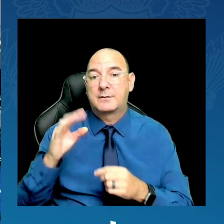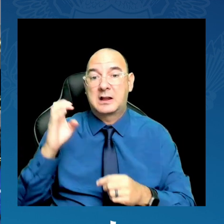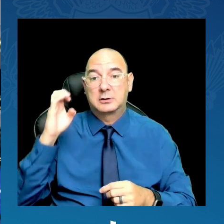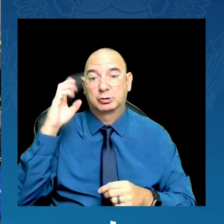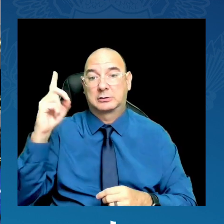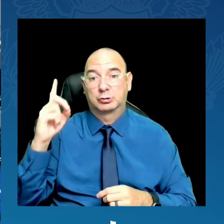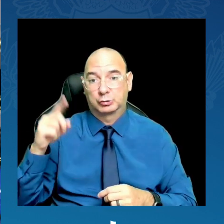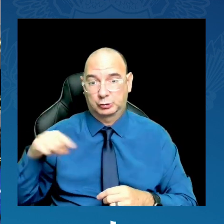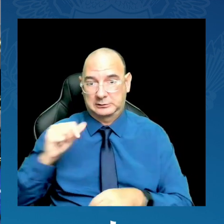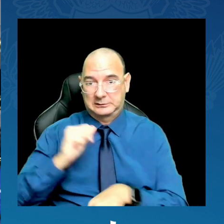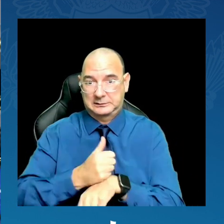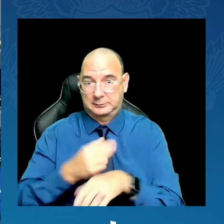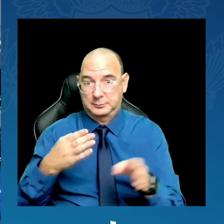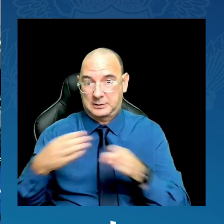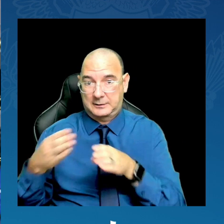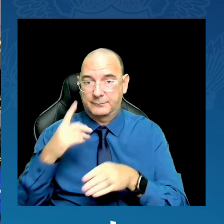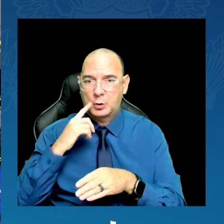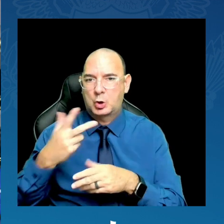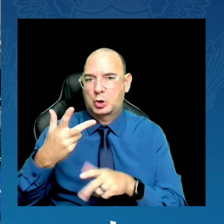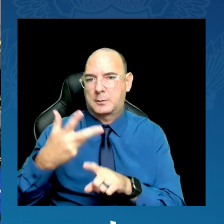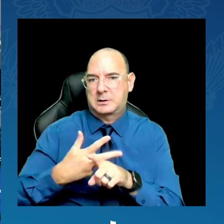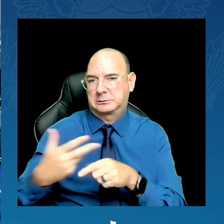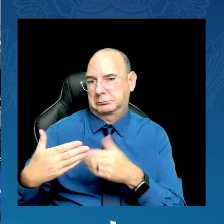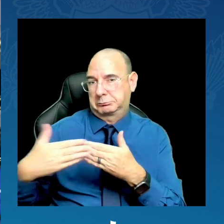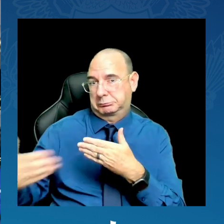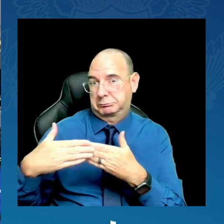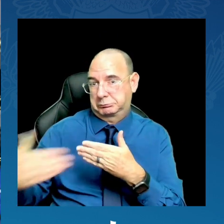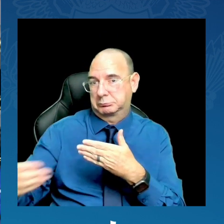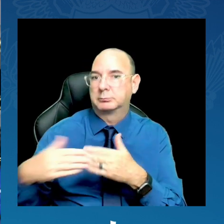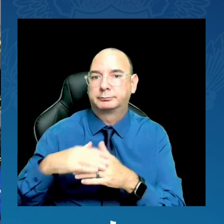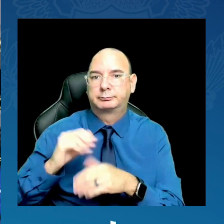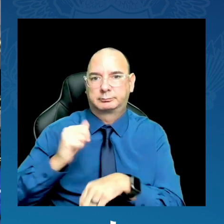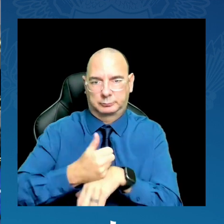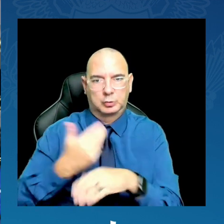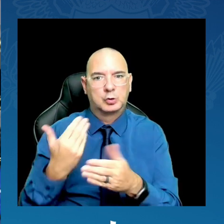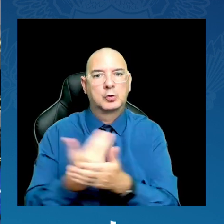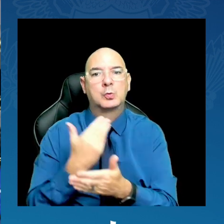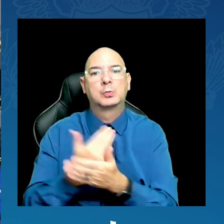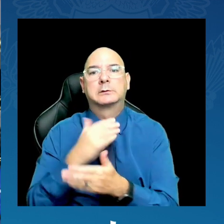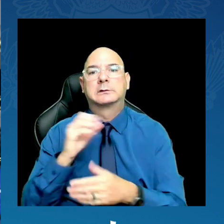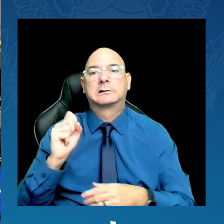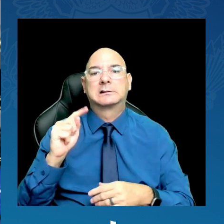to stand up a new STEM office at the department and to lead STEM education activities,